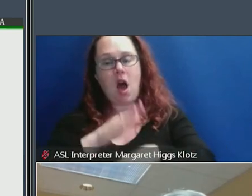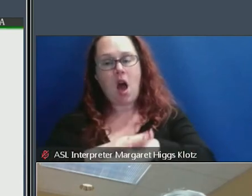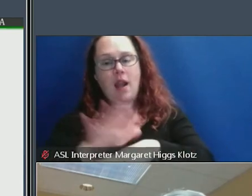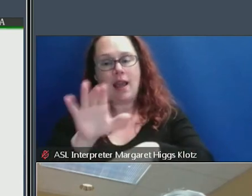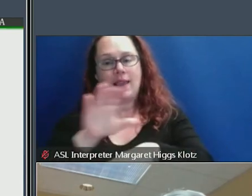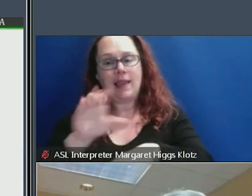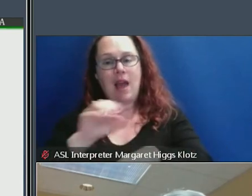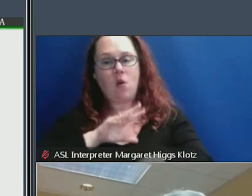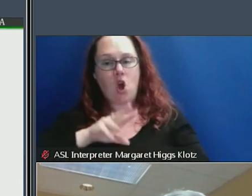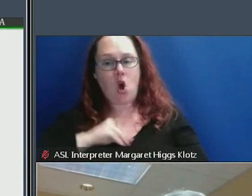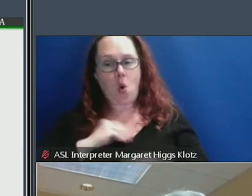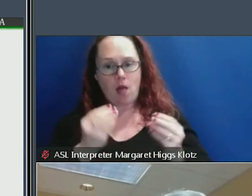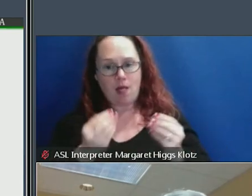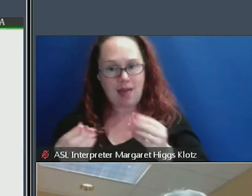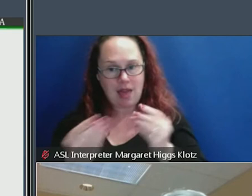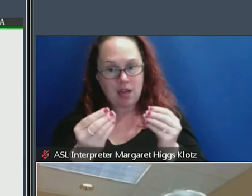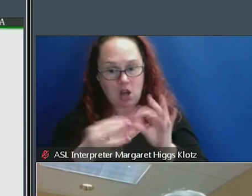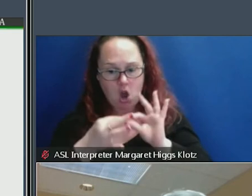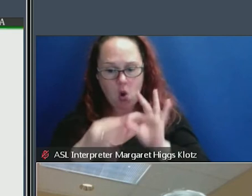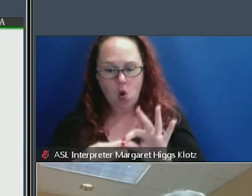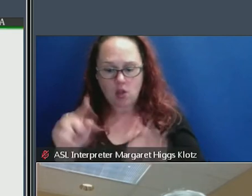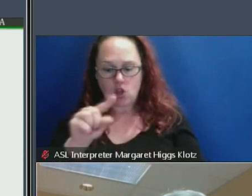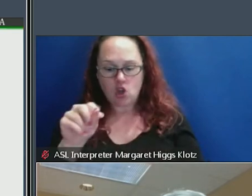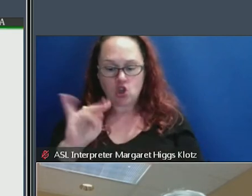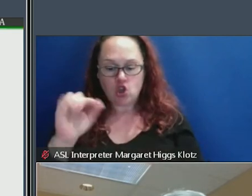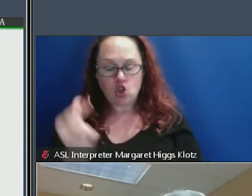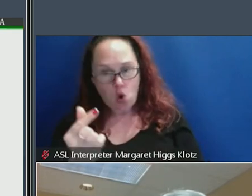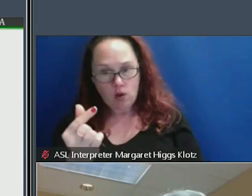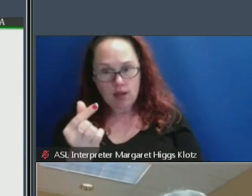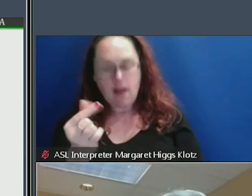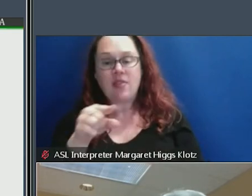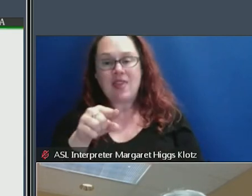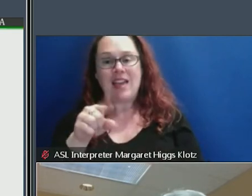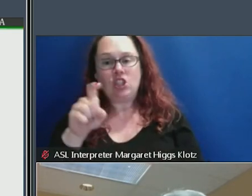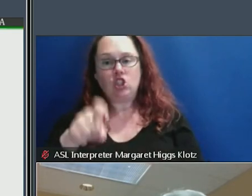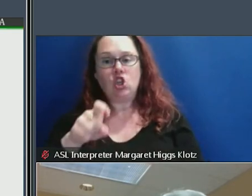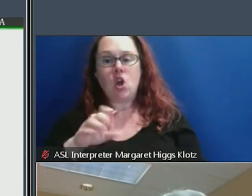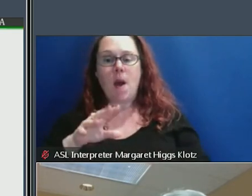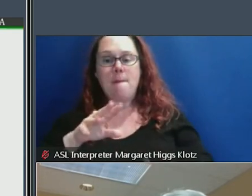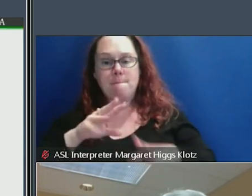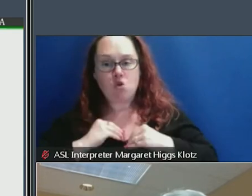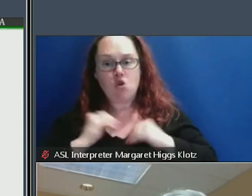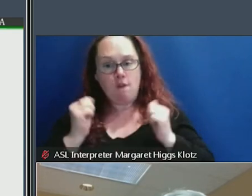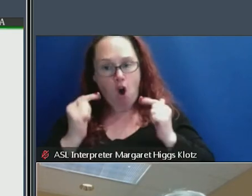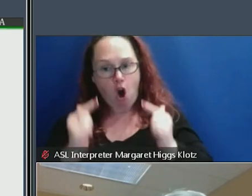According to the zoning ordinance, the district council shall approve all public buildings, structures and uses,